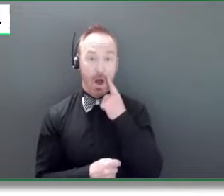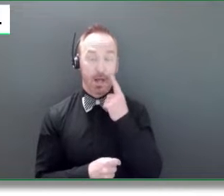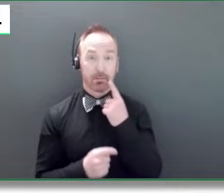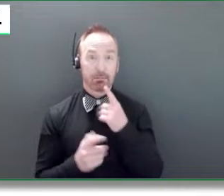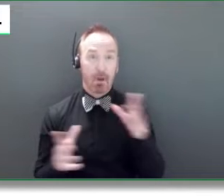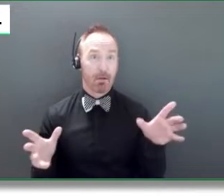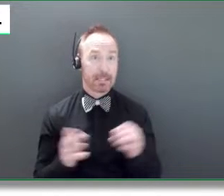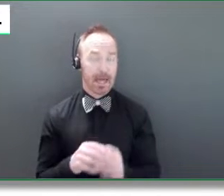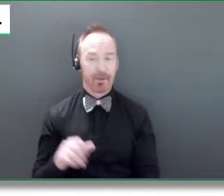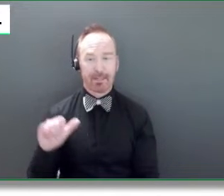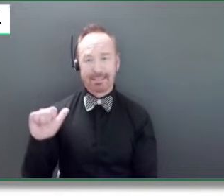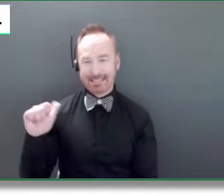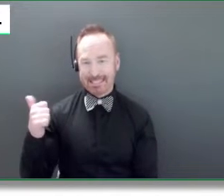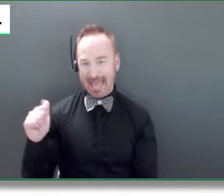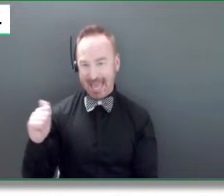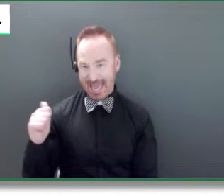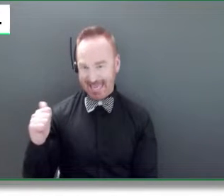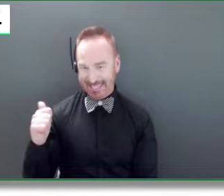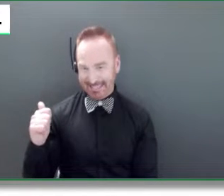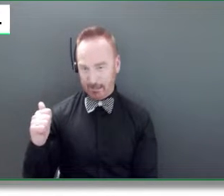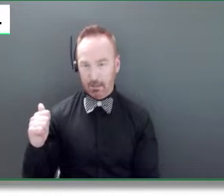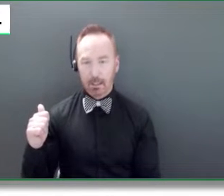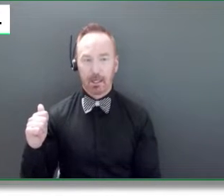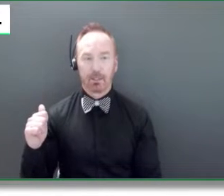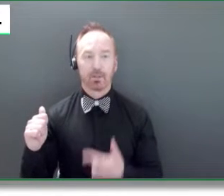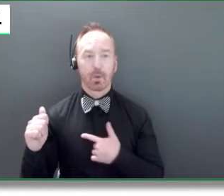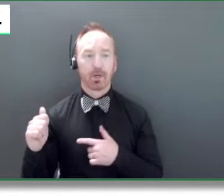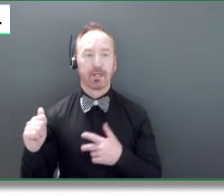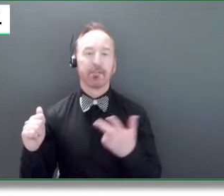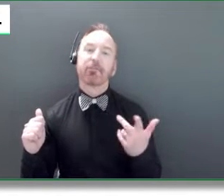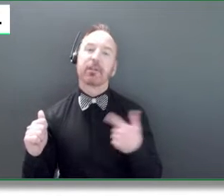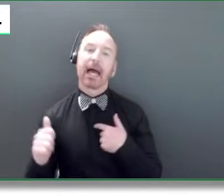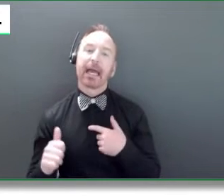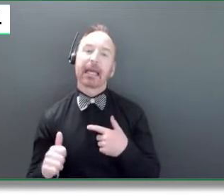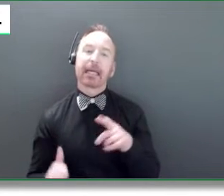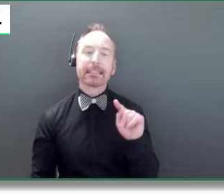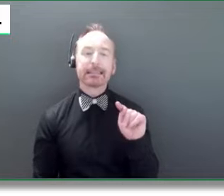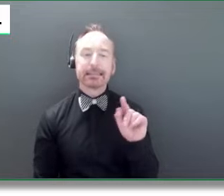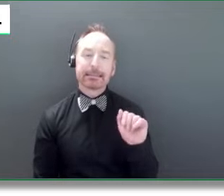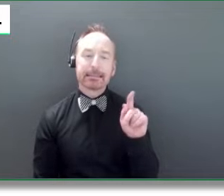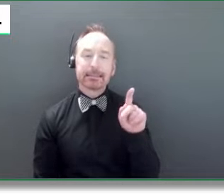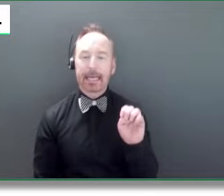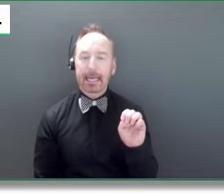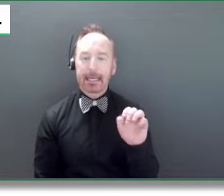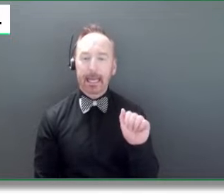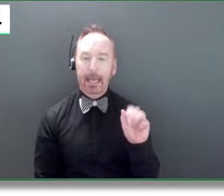and ideas that came came up over and over through a number of people's talks.